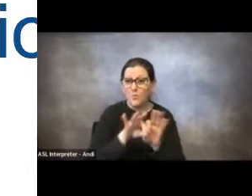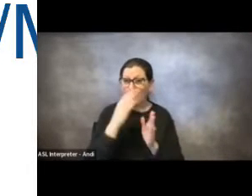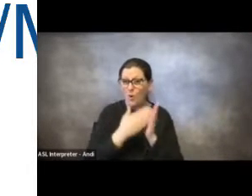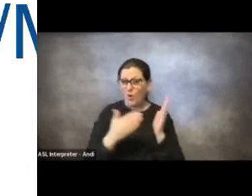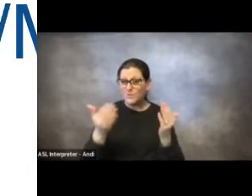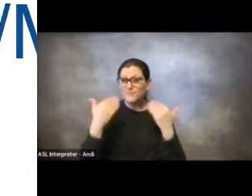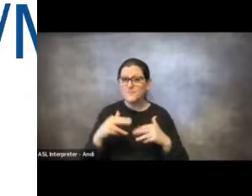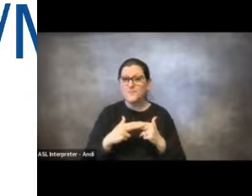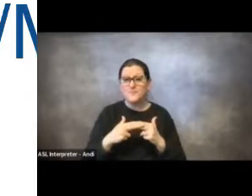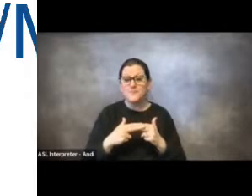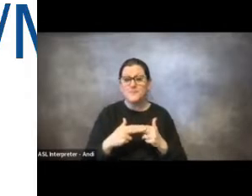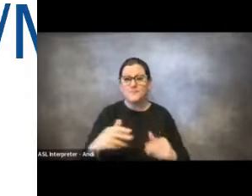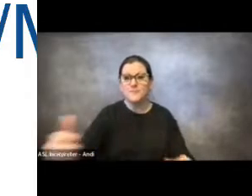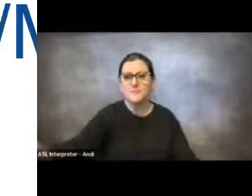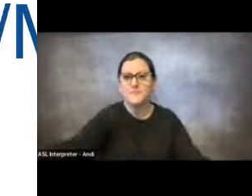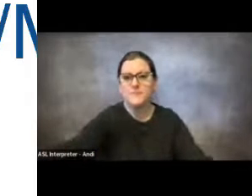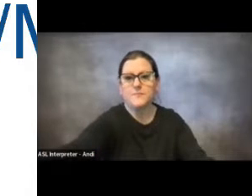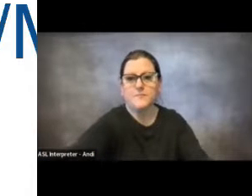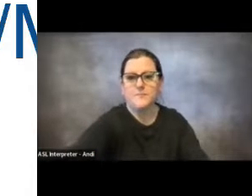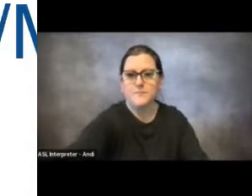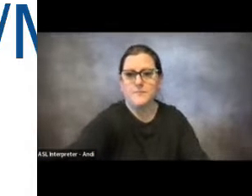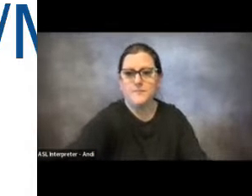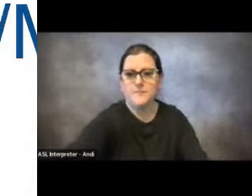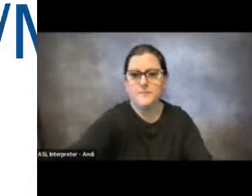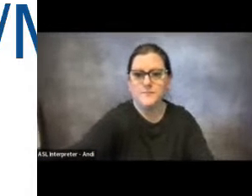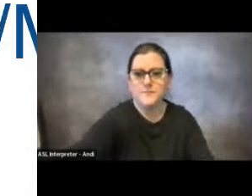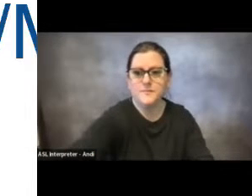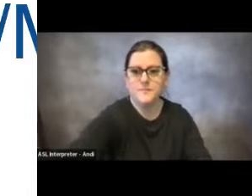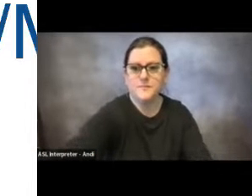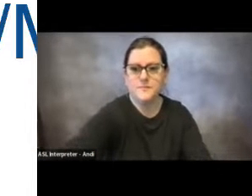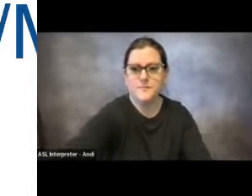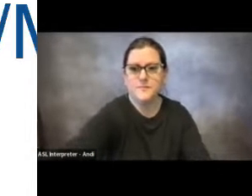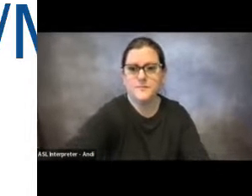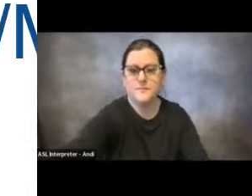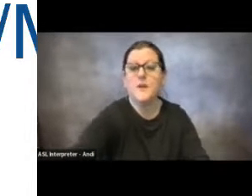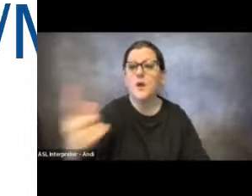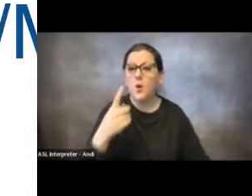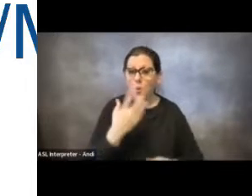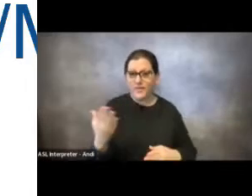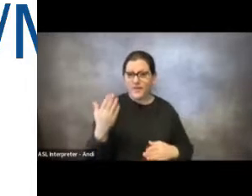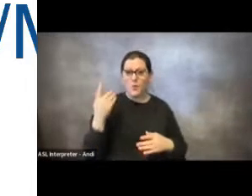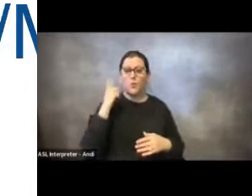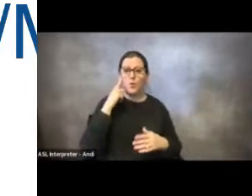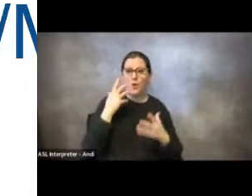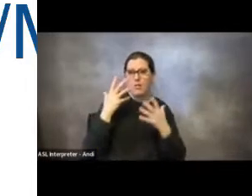please. So, you know, one of the things that we heard a lot through our conversations is